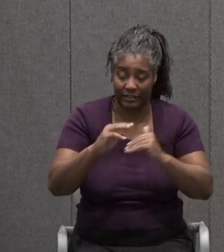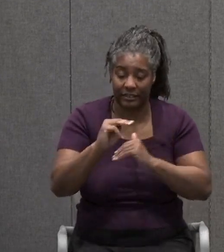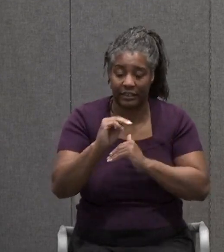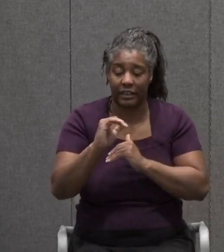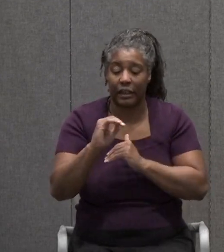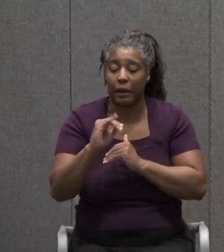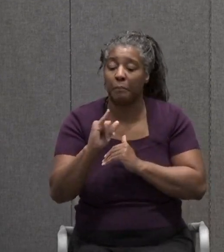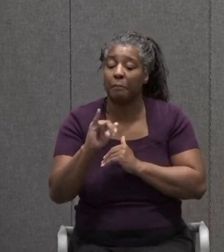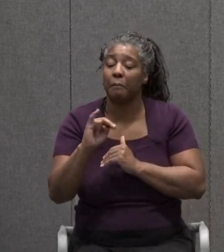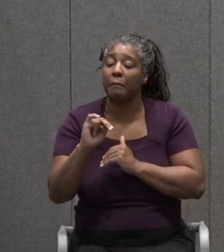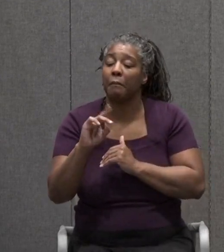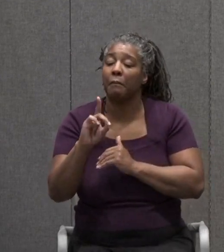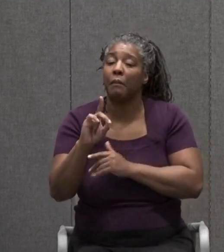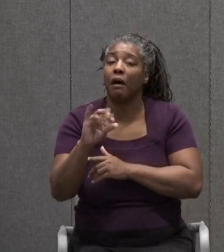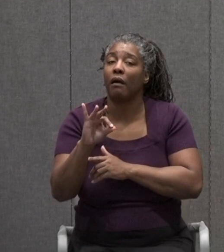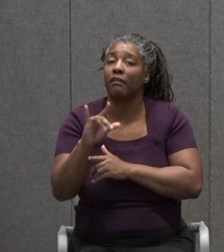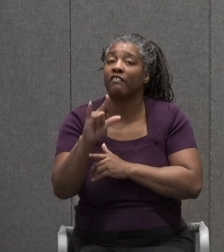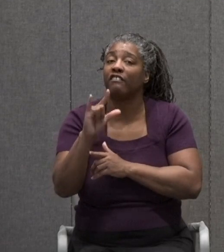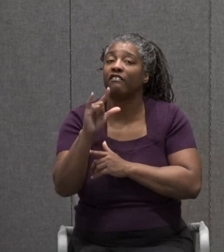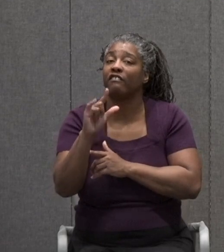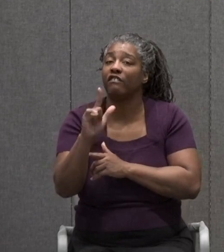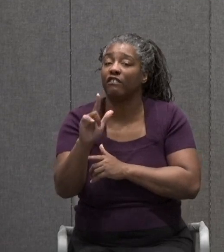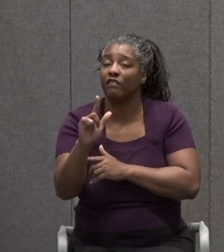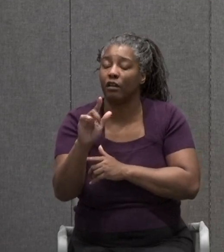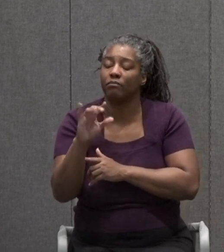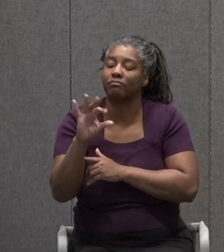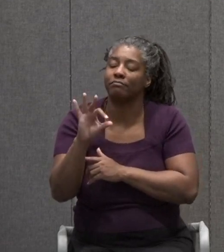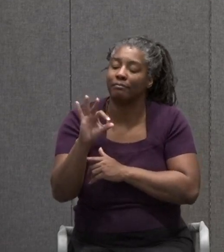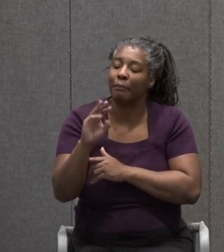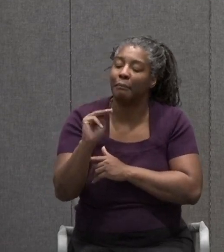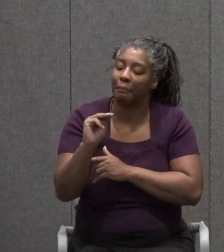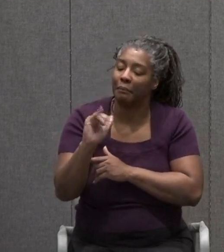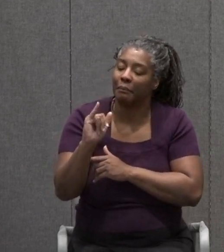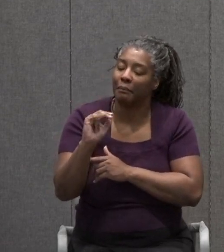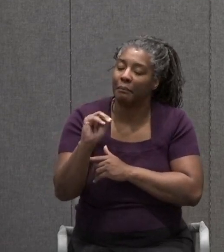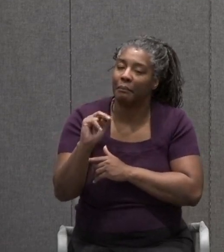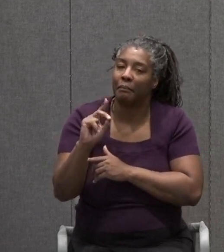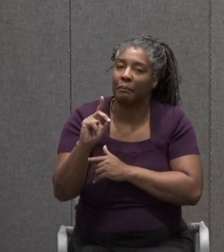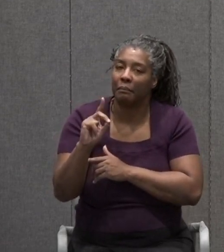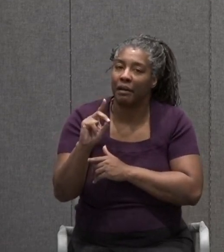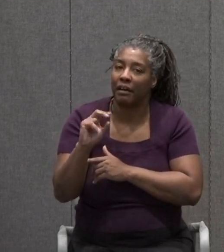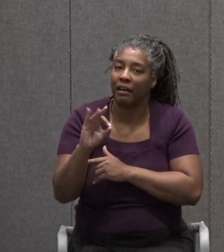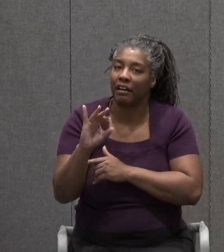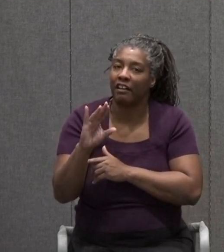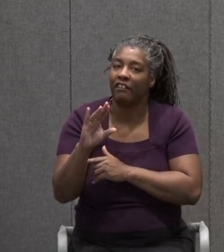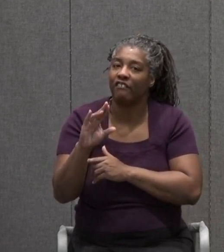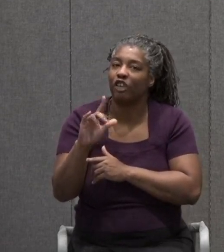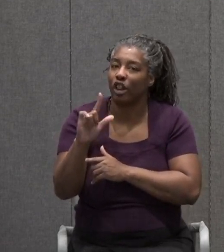Now we're going to listen to it. No, it doesn't make any noise, yeah.